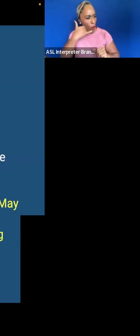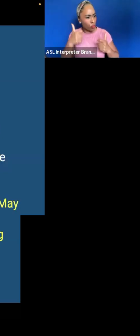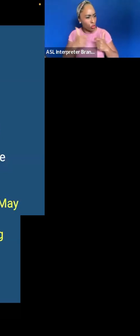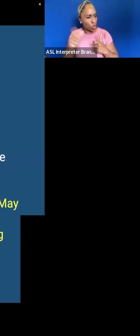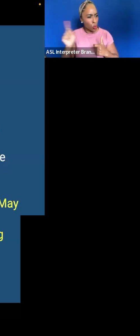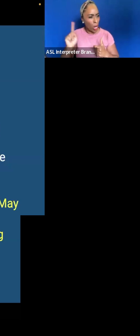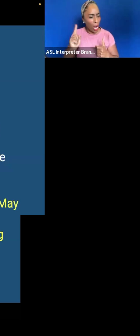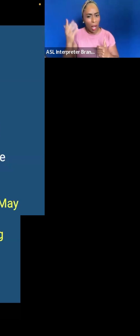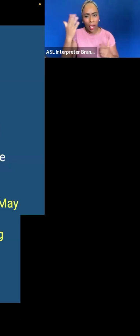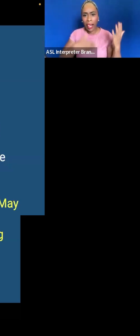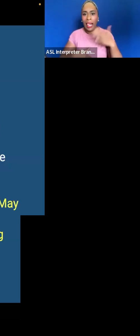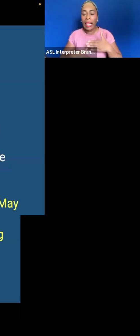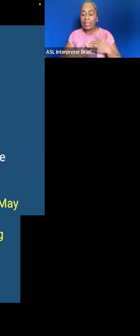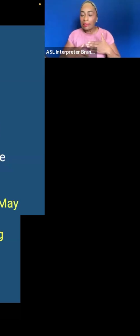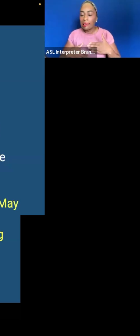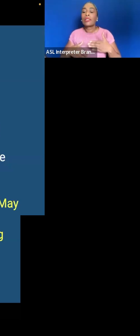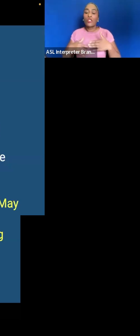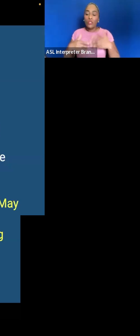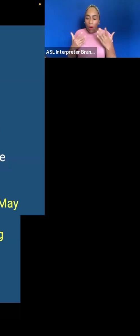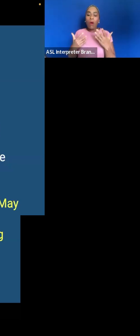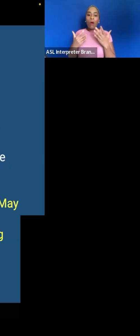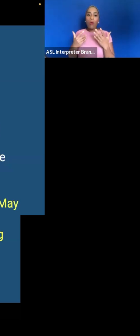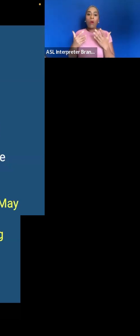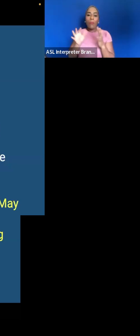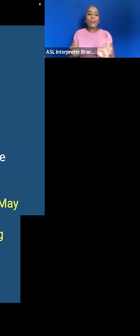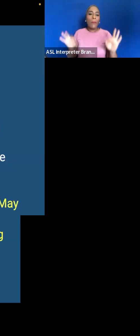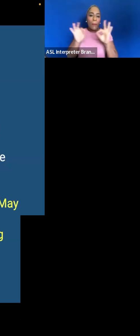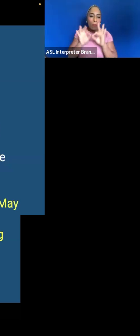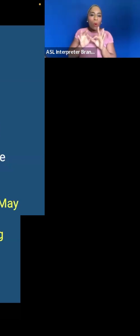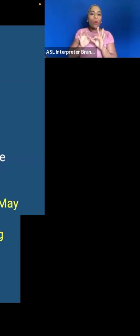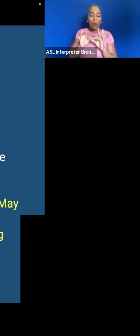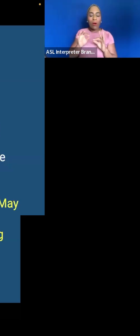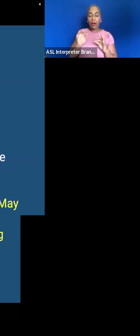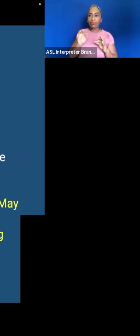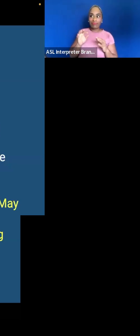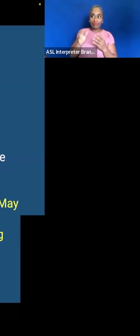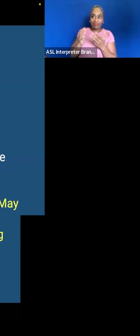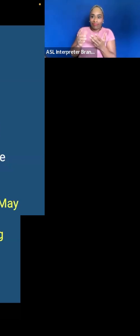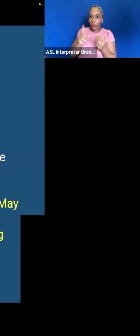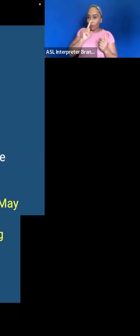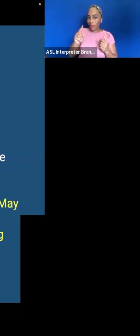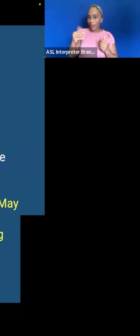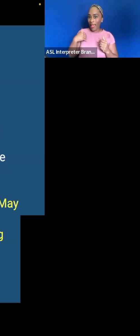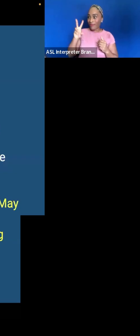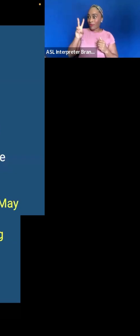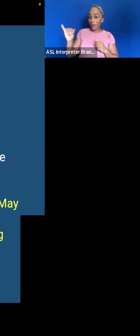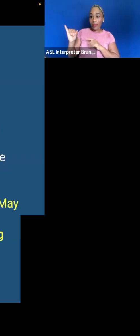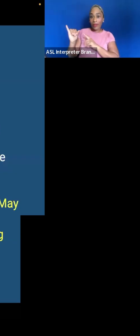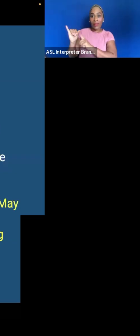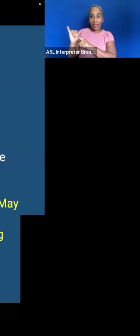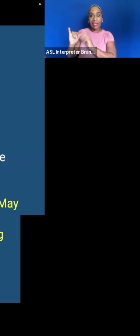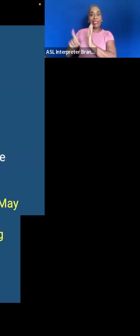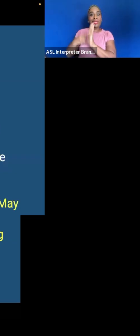So, you know, having a visual impairment oftentimes necessitates good organizational skills.